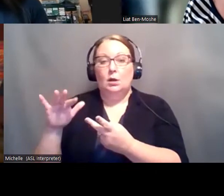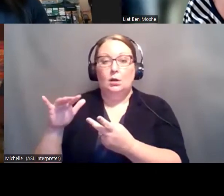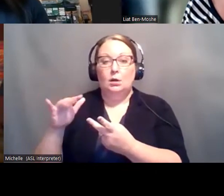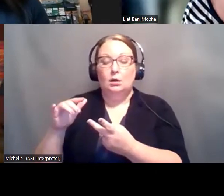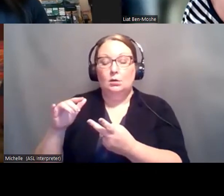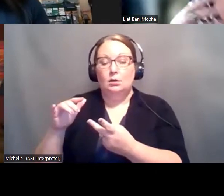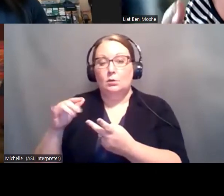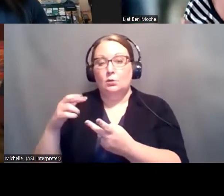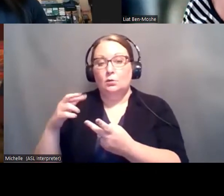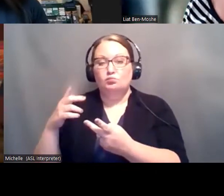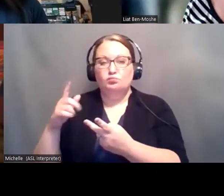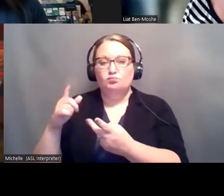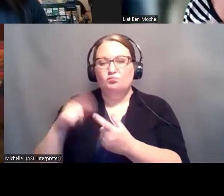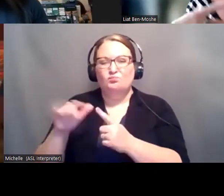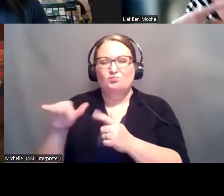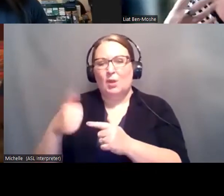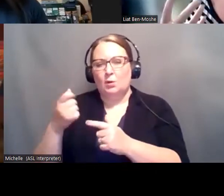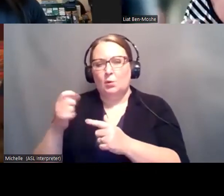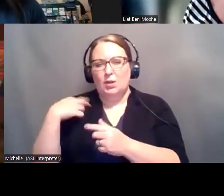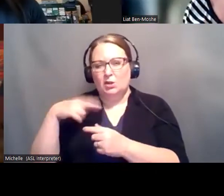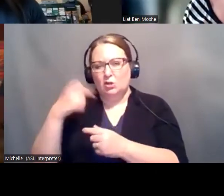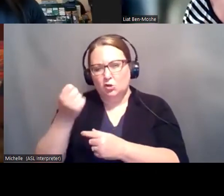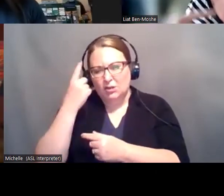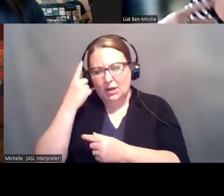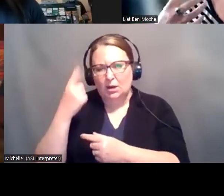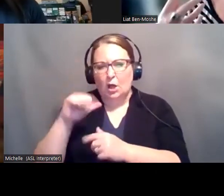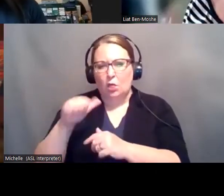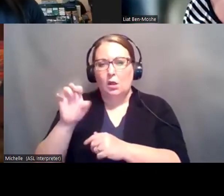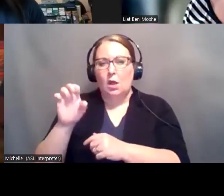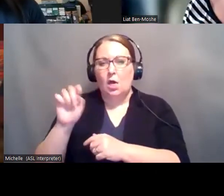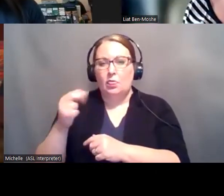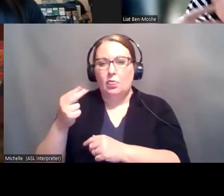religious kind of understanding, the other ethnic centers,